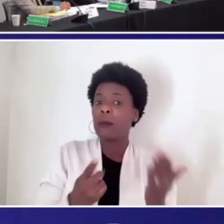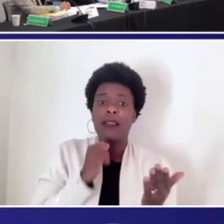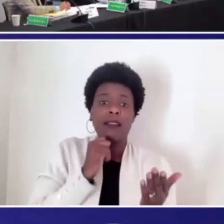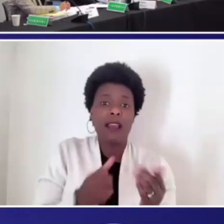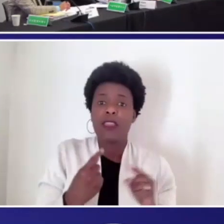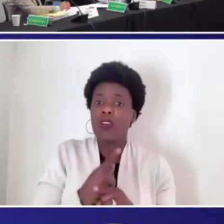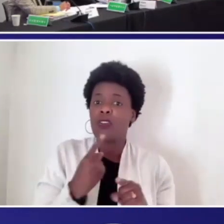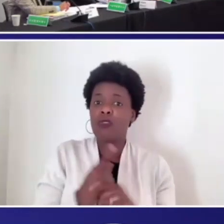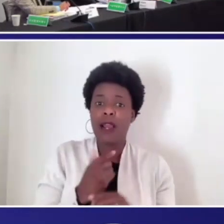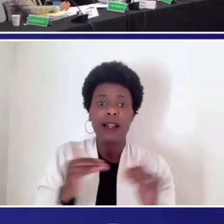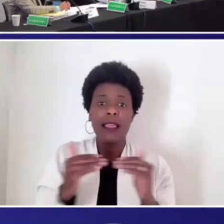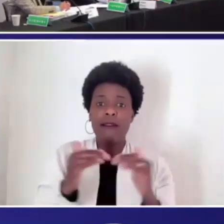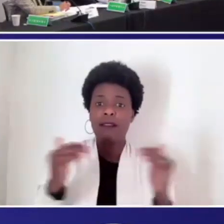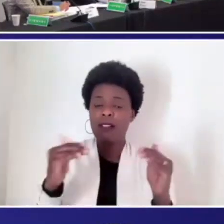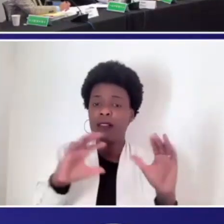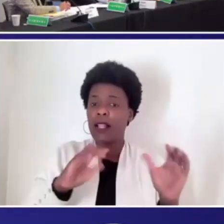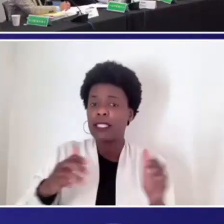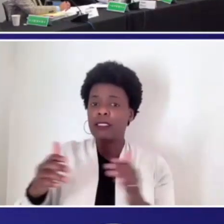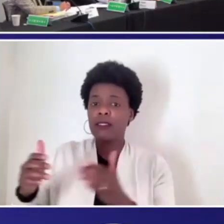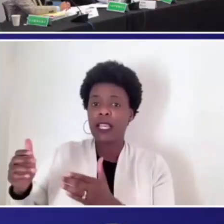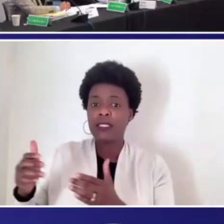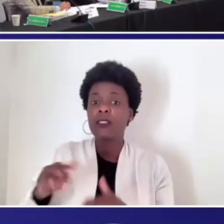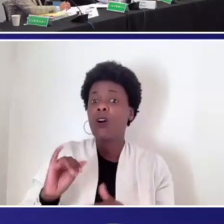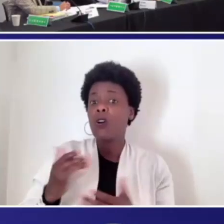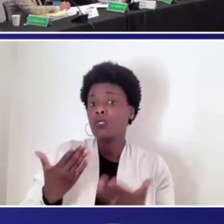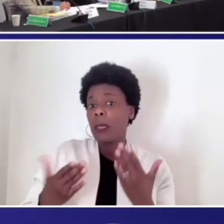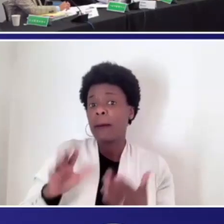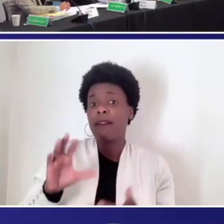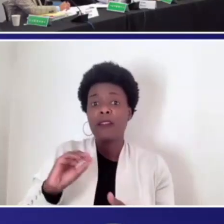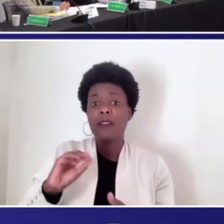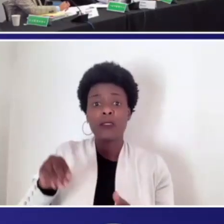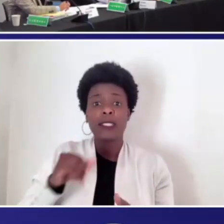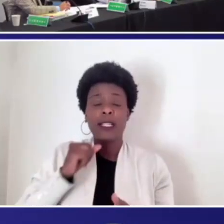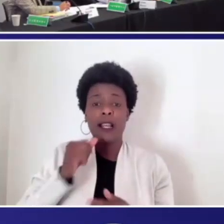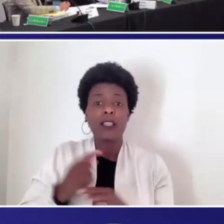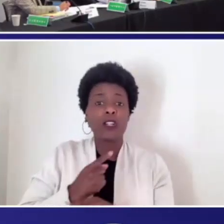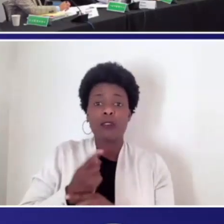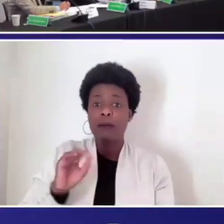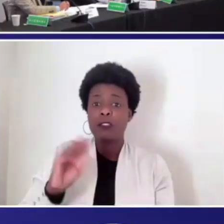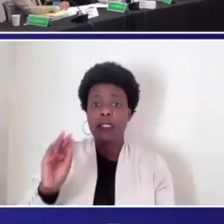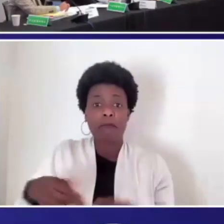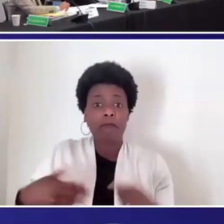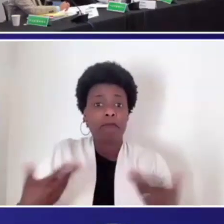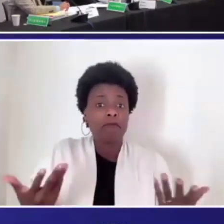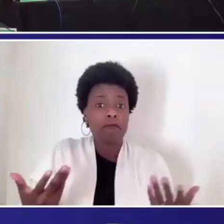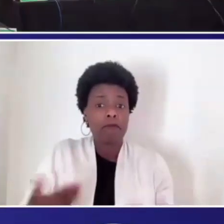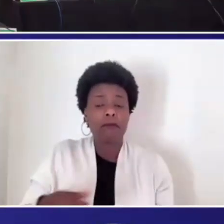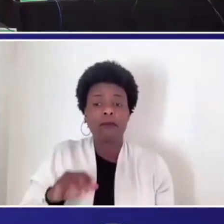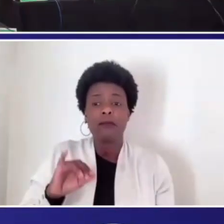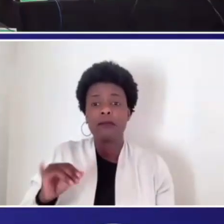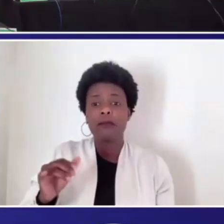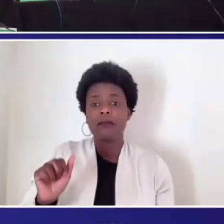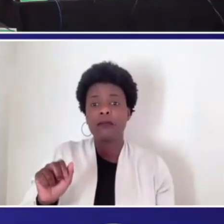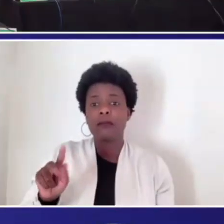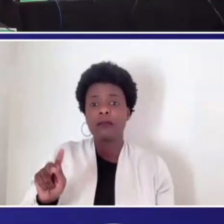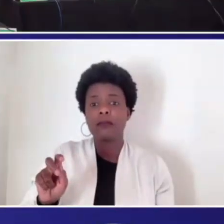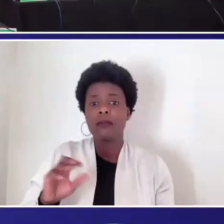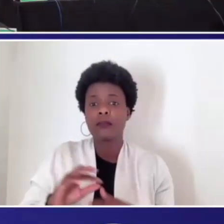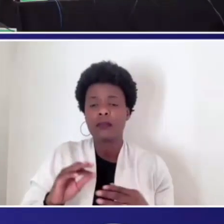classification, and that 50% is not necessarily the correct percentage. So I guess to that point, and, you know, we can unpack this as we go